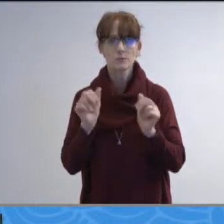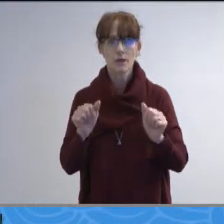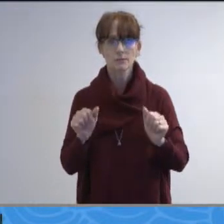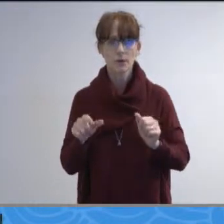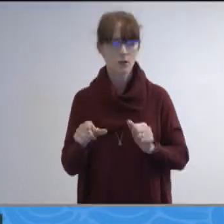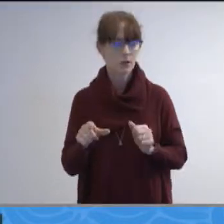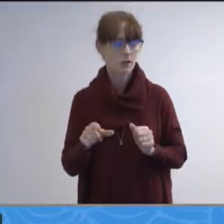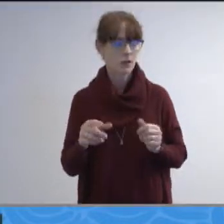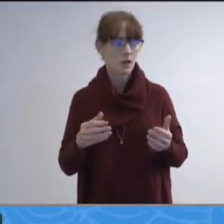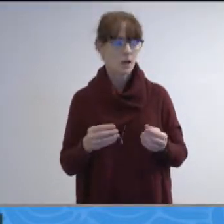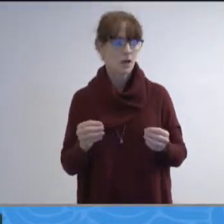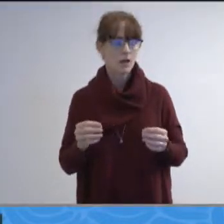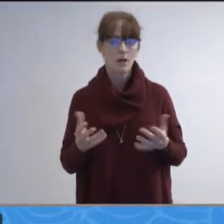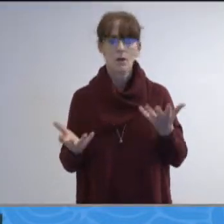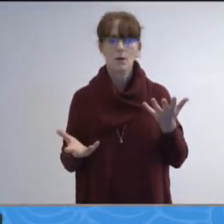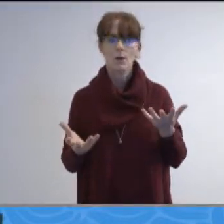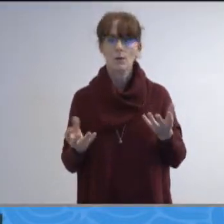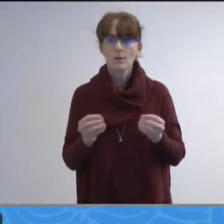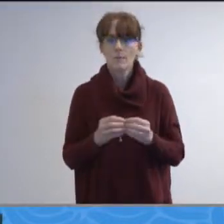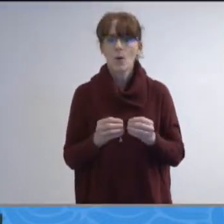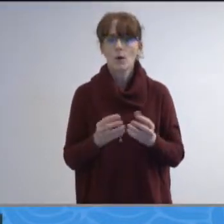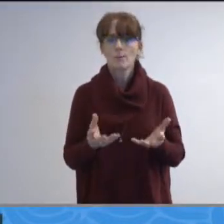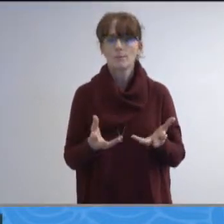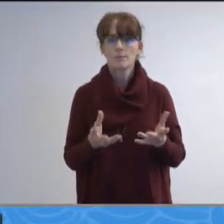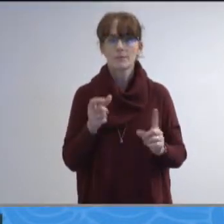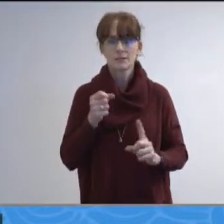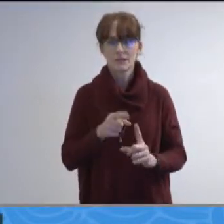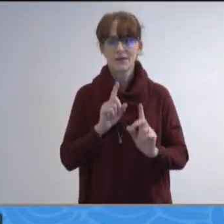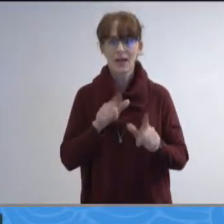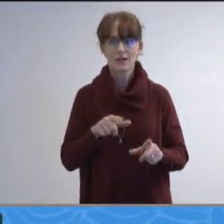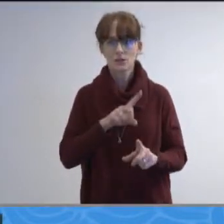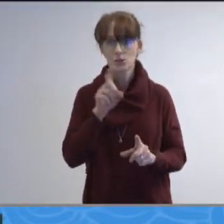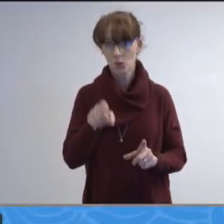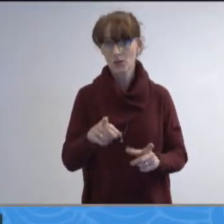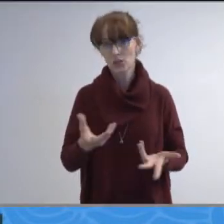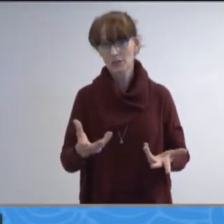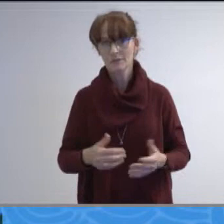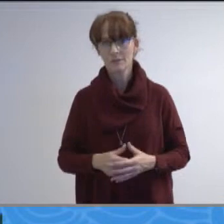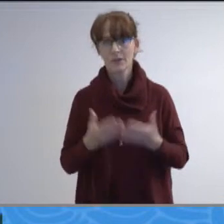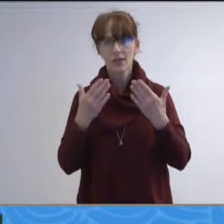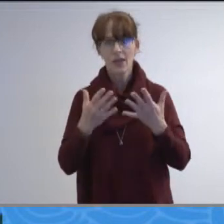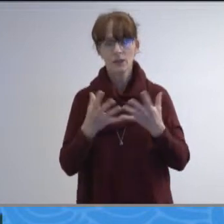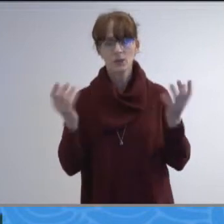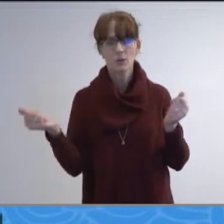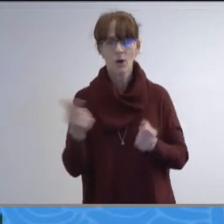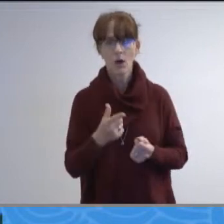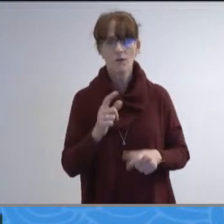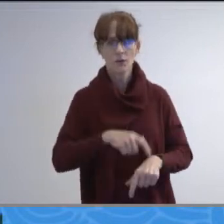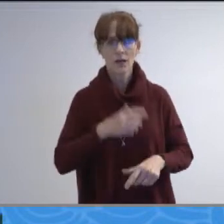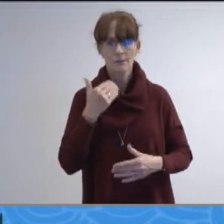with a more specific answer to your question. So again, thank you all for your time this evening.